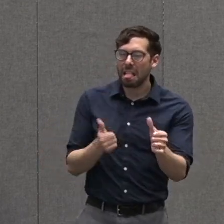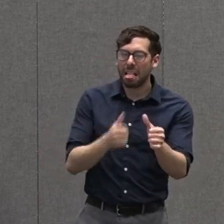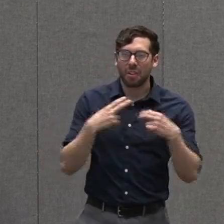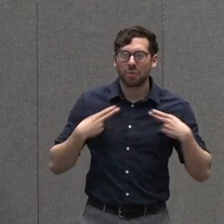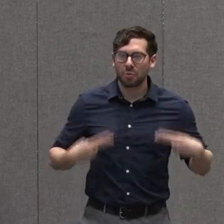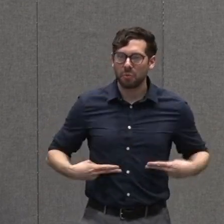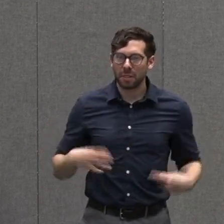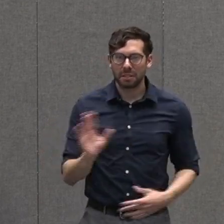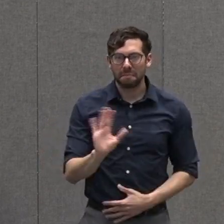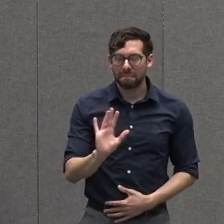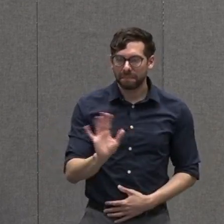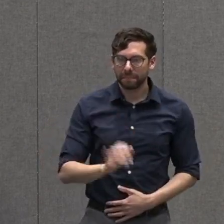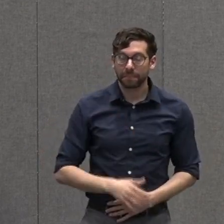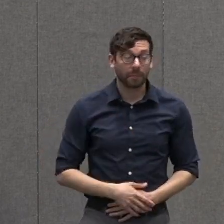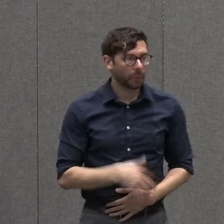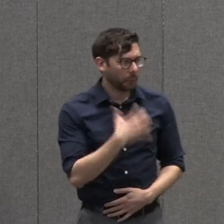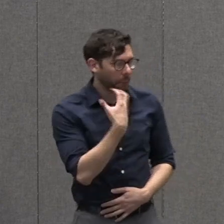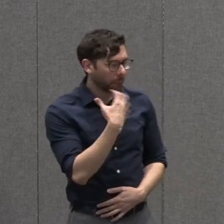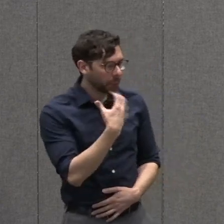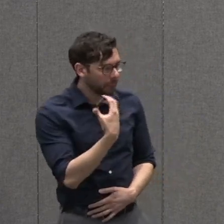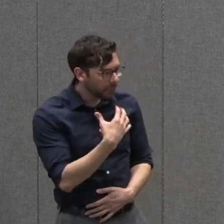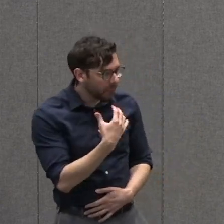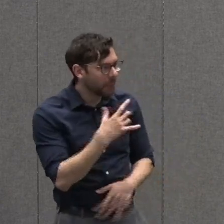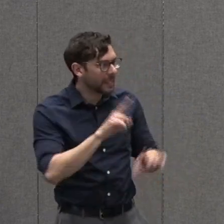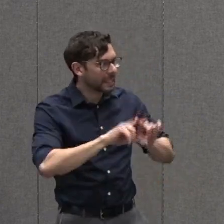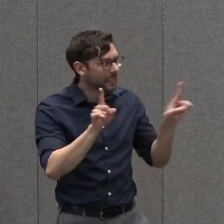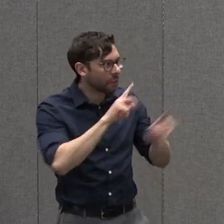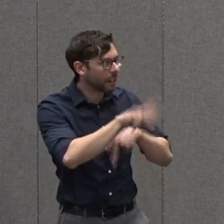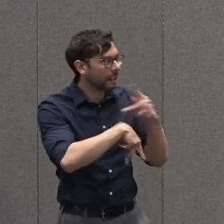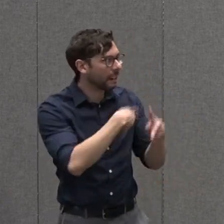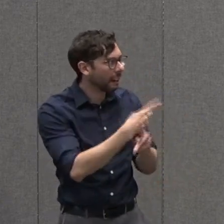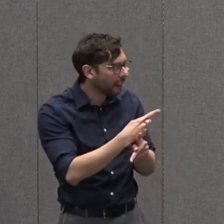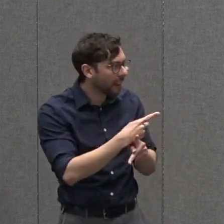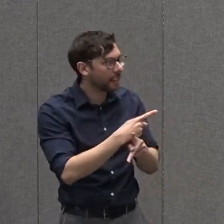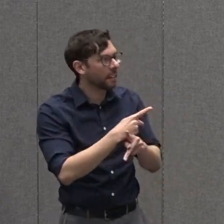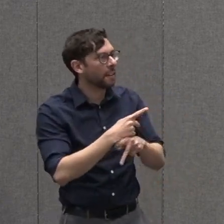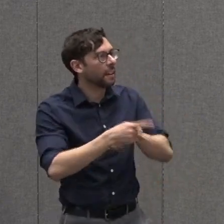Really, really unique. - It does. Let me lay this out, so we can see that on camera.